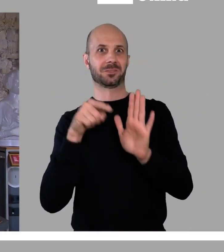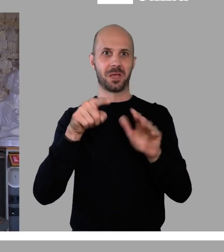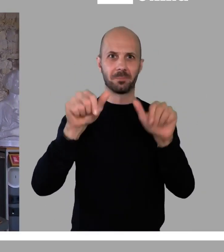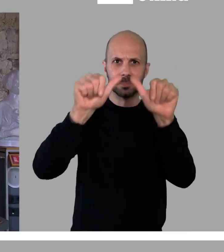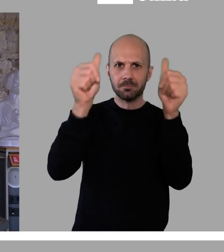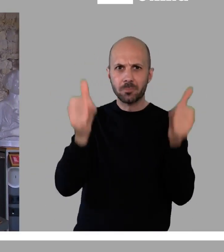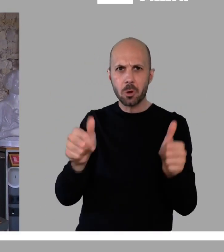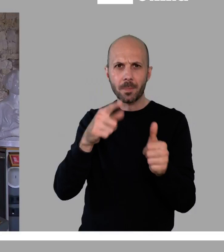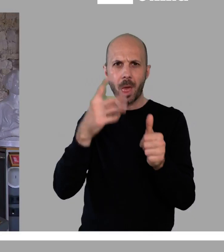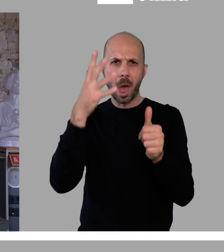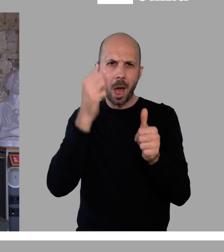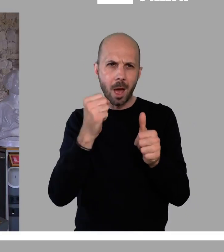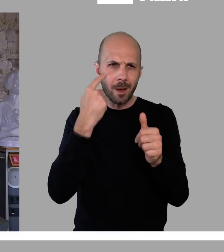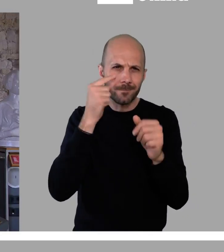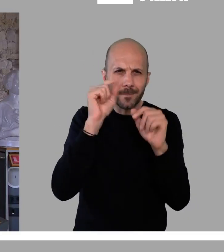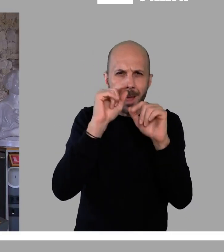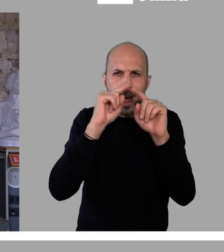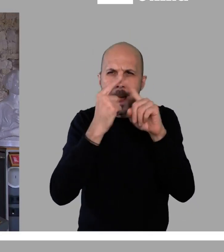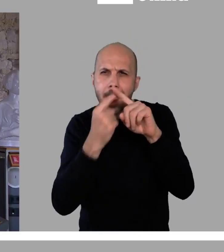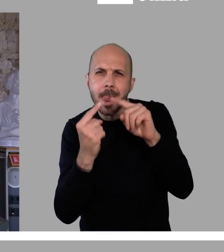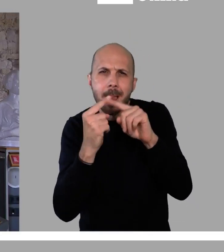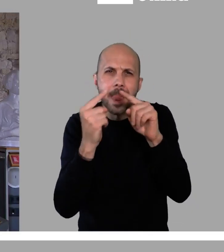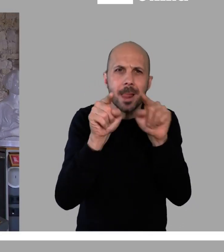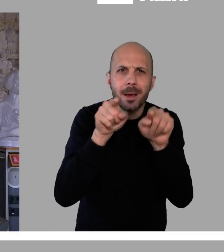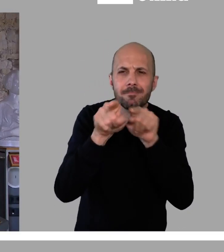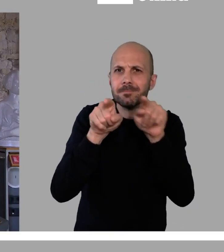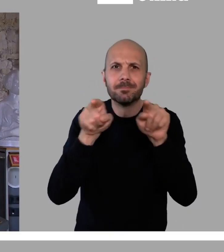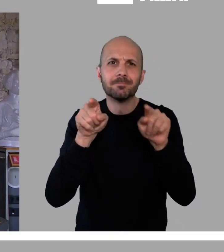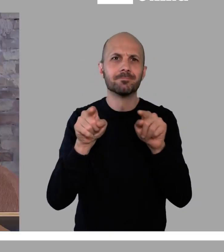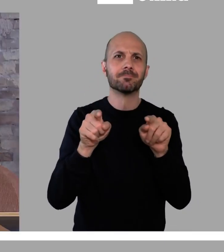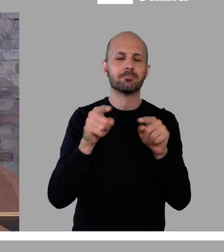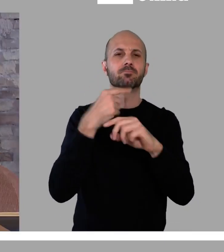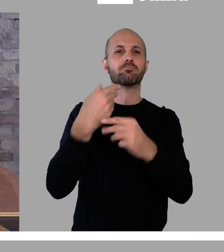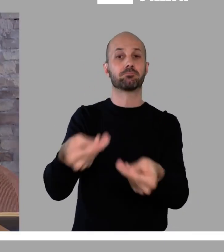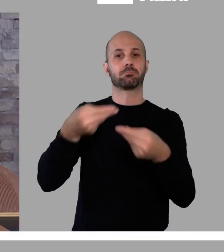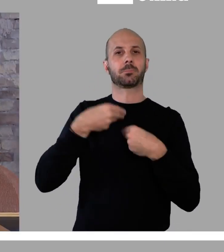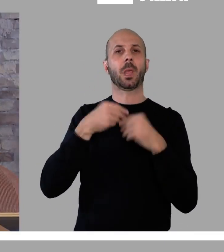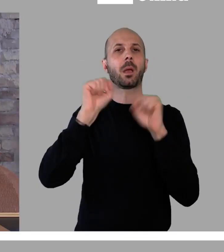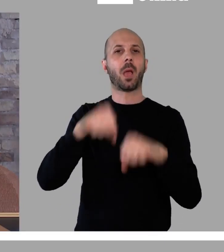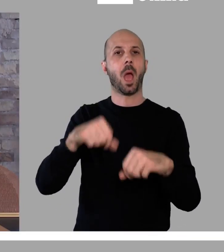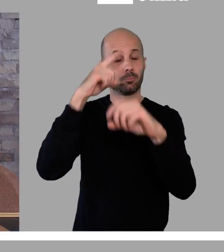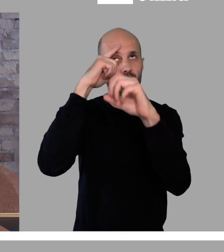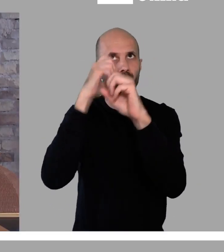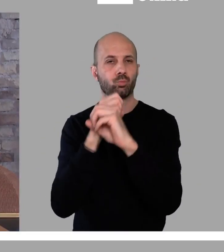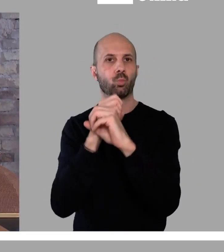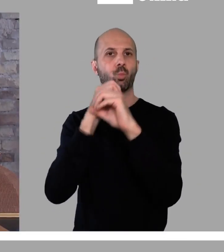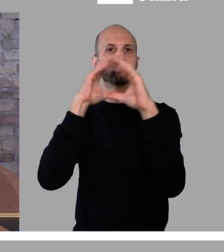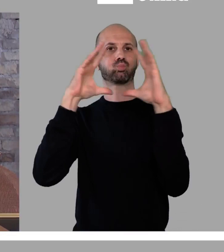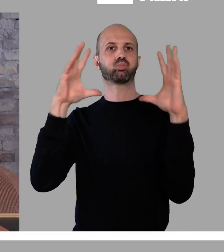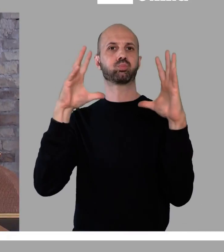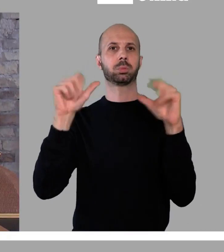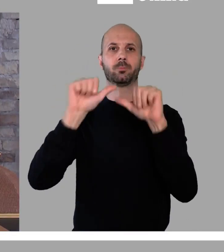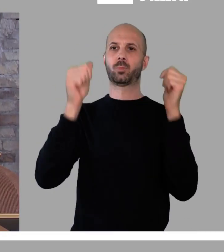In this case, the volumetric model doesn't have much details but it immediately gives us